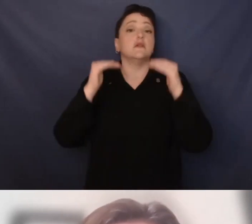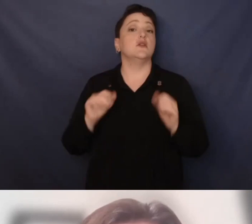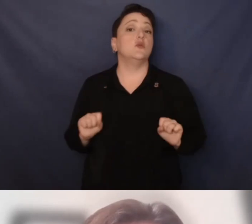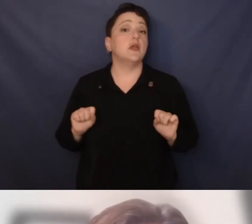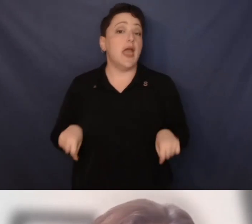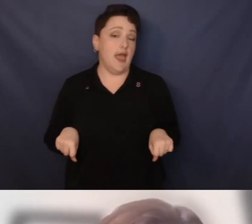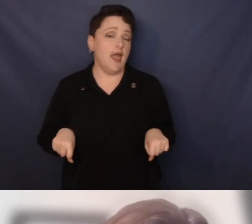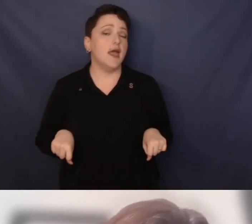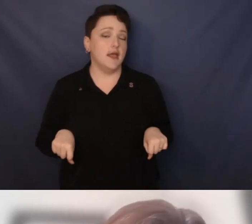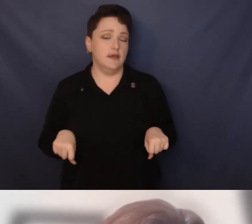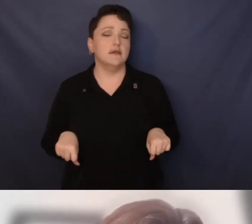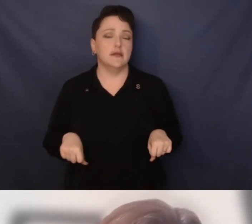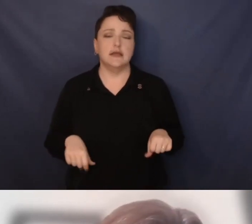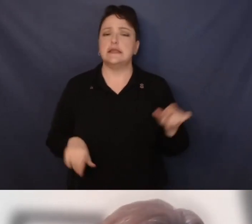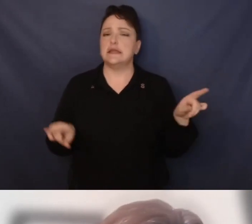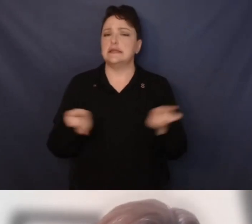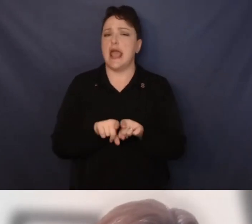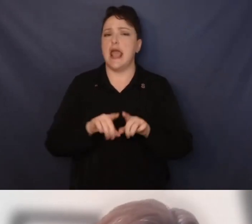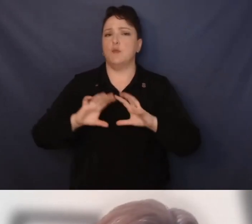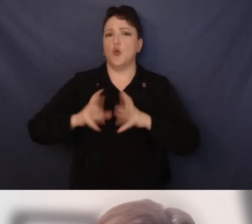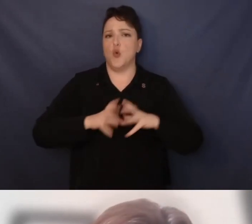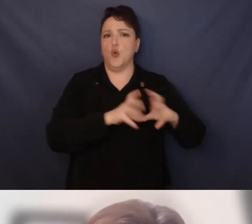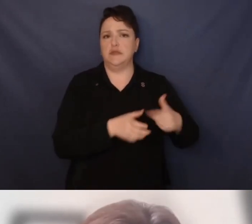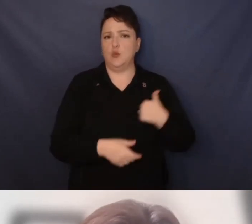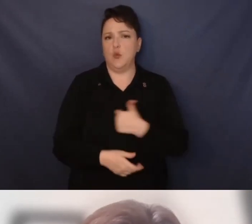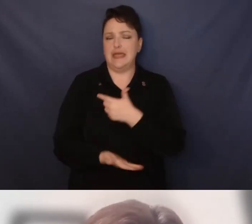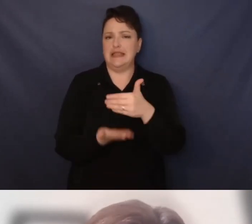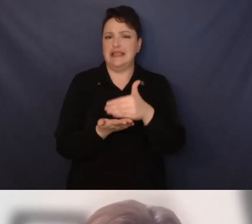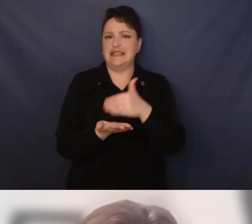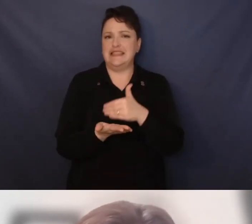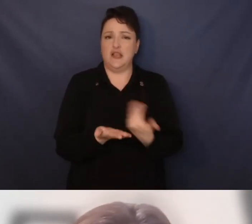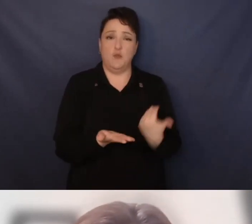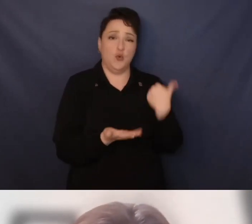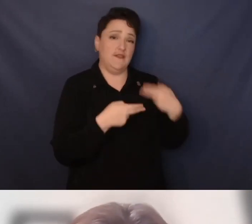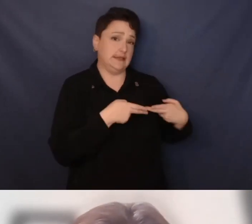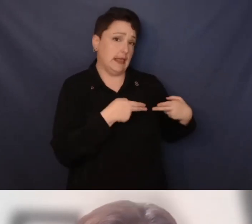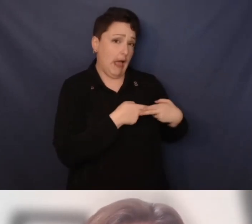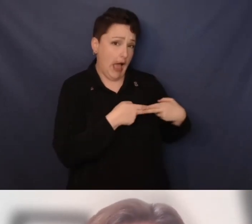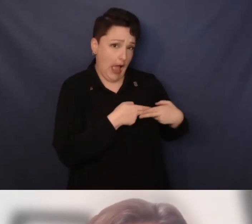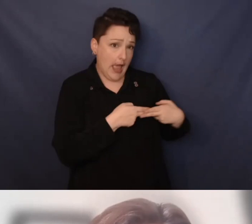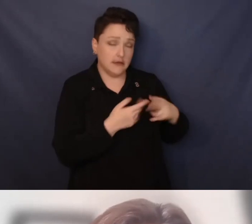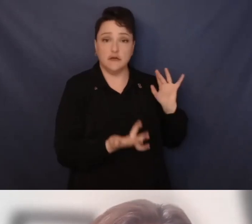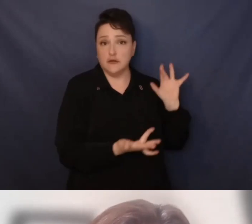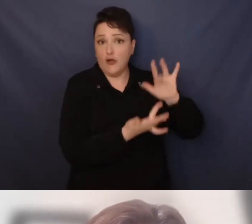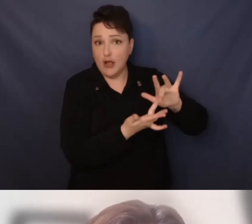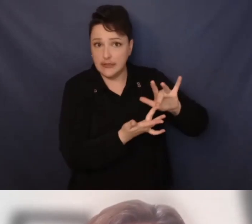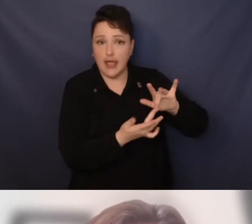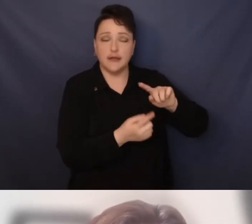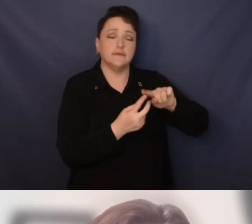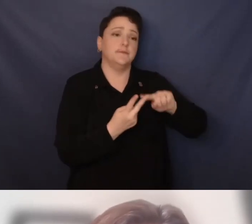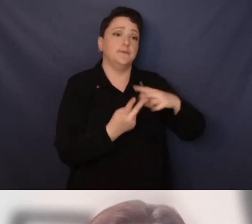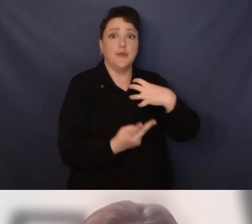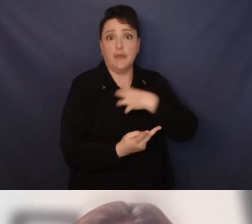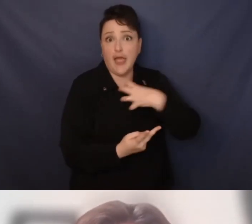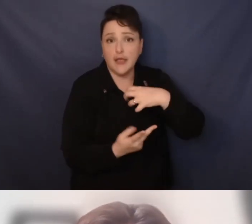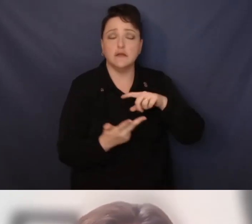back to your insurance carrier Medicare, Medi-Cal, or your private health network and say I've been